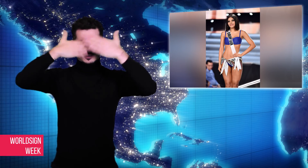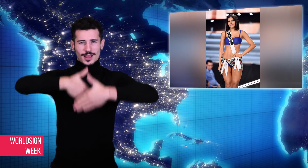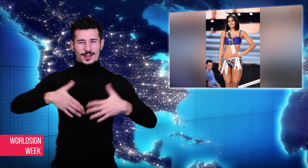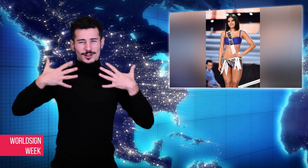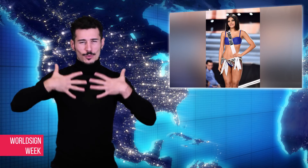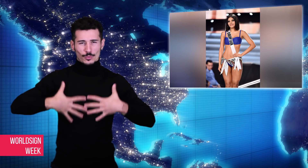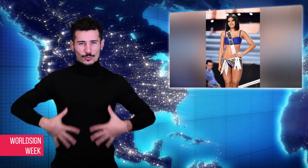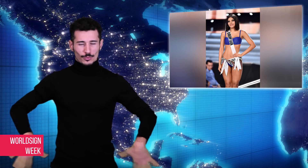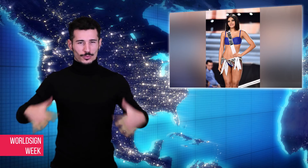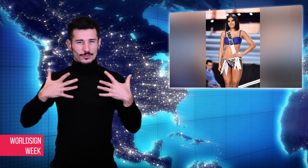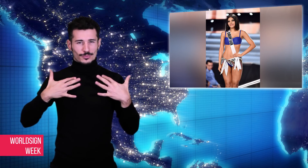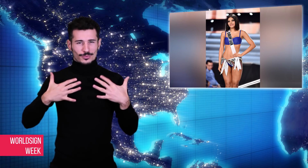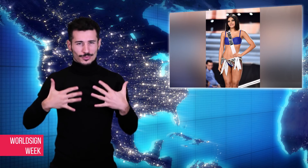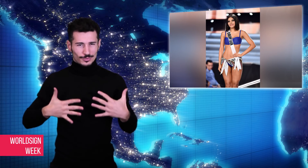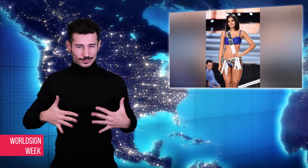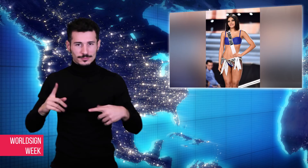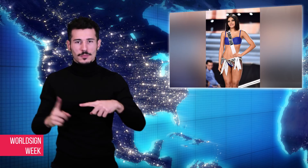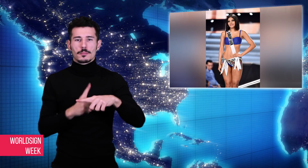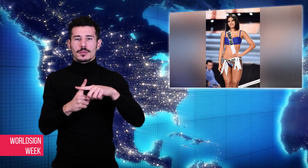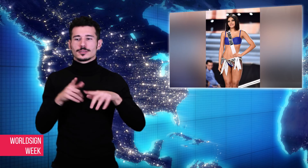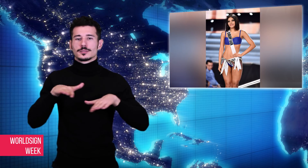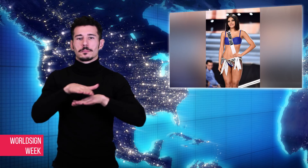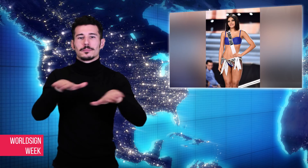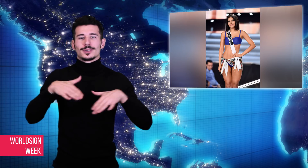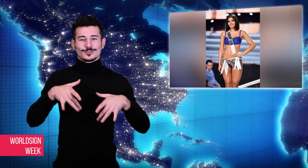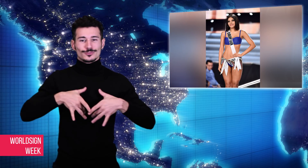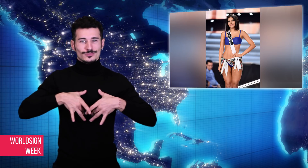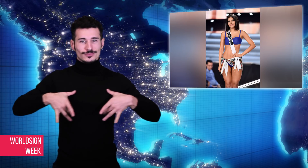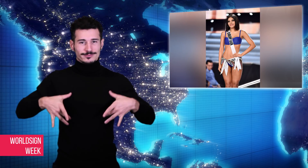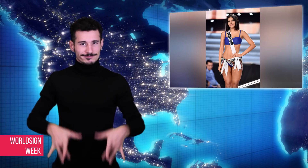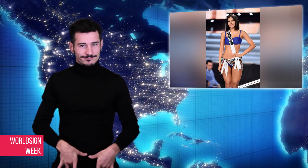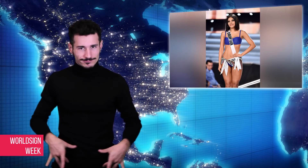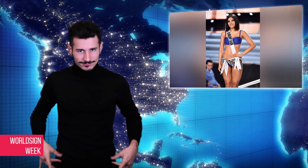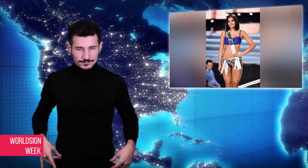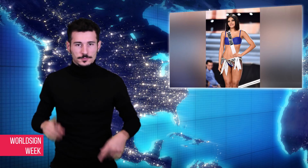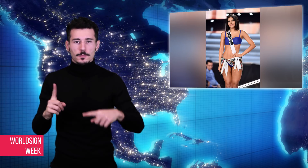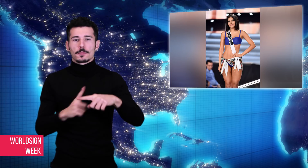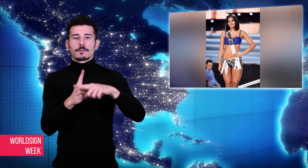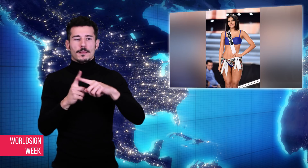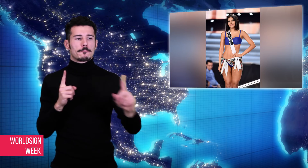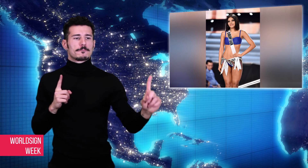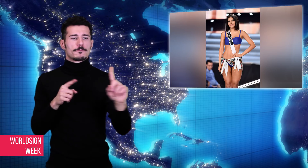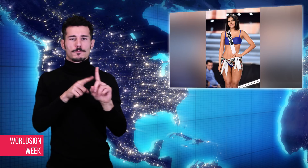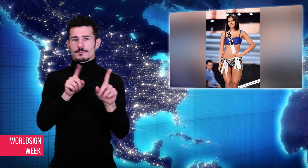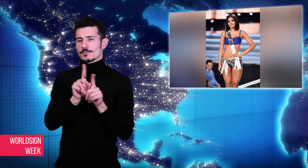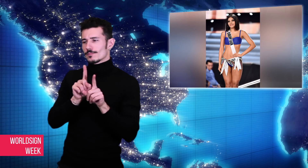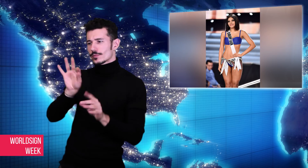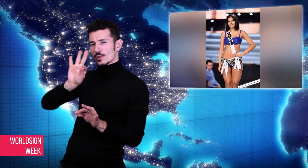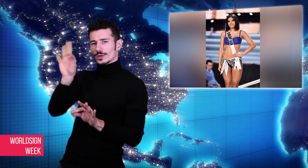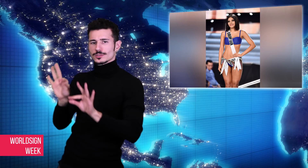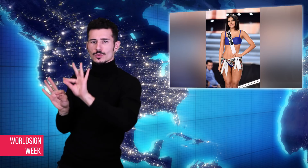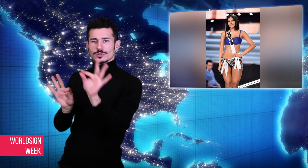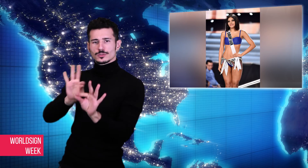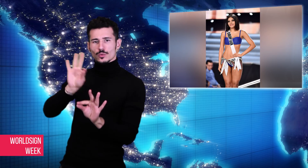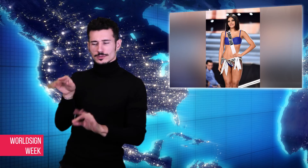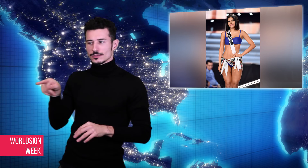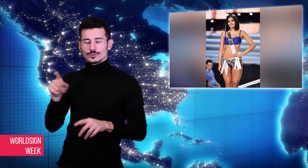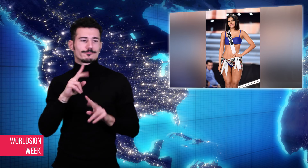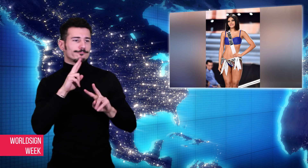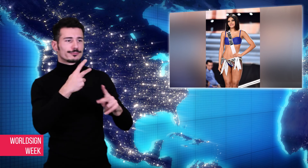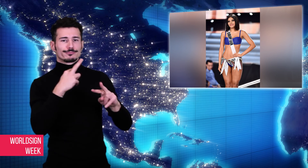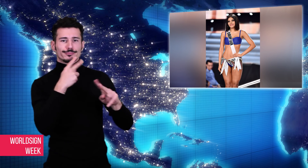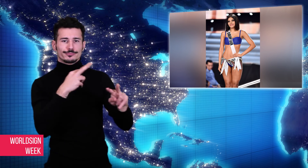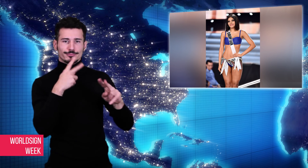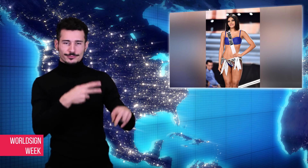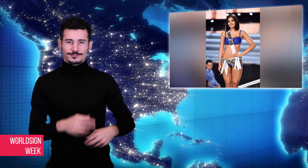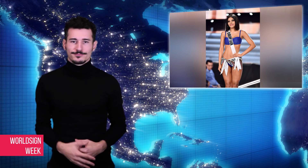answered questions.